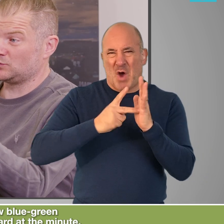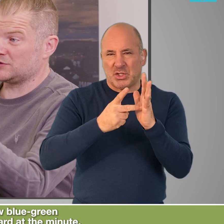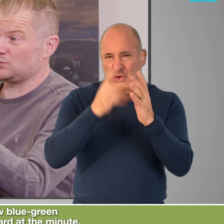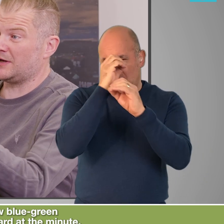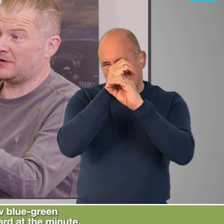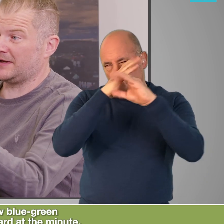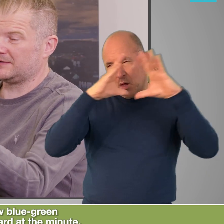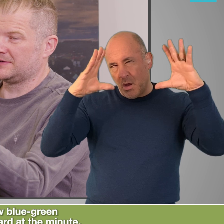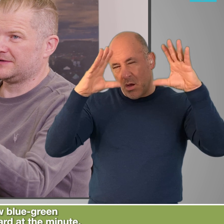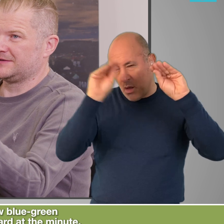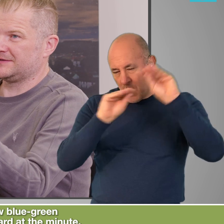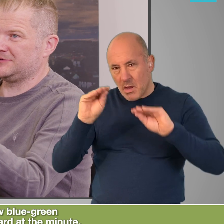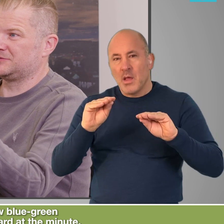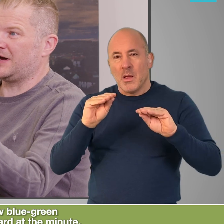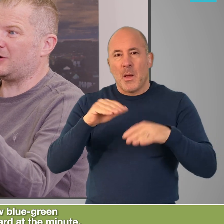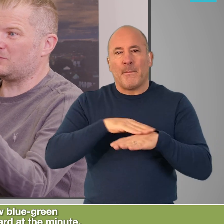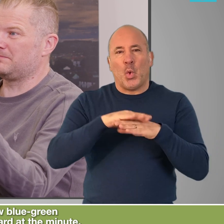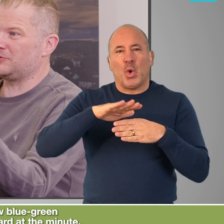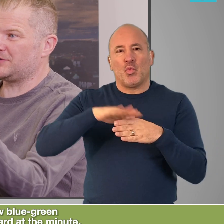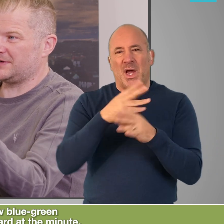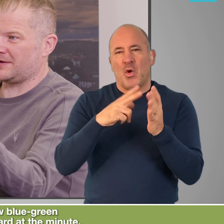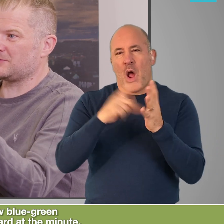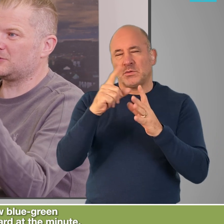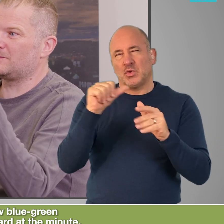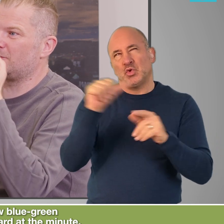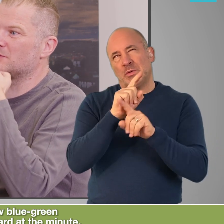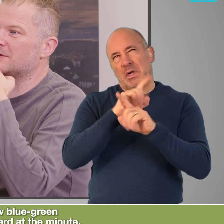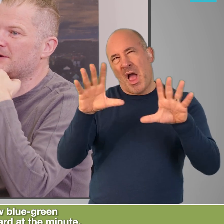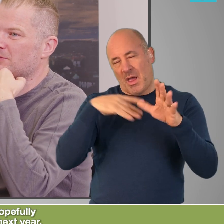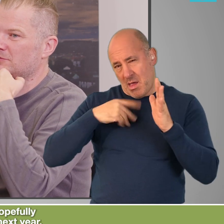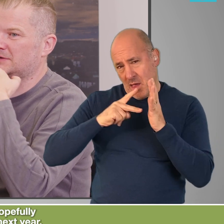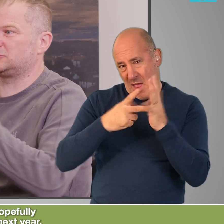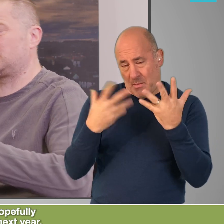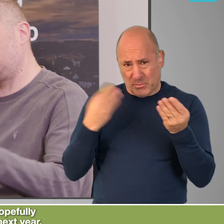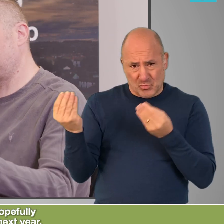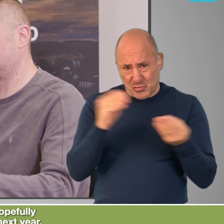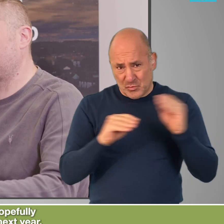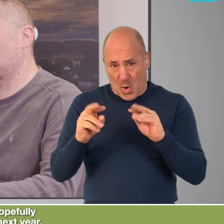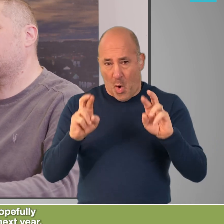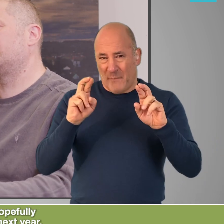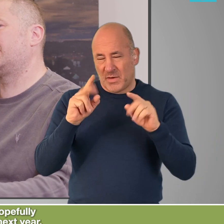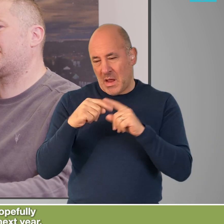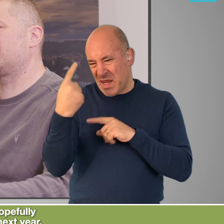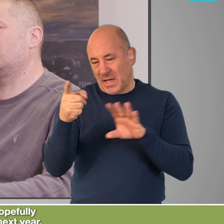which will outline how blue-green Newcastle will come forward at the minute. So that should hopefully be completed by next year.